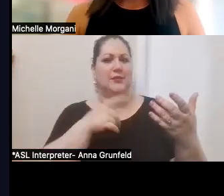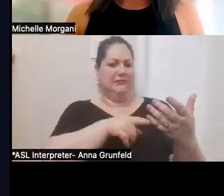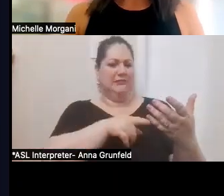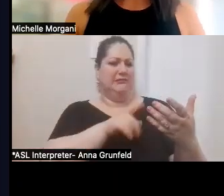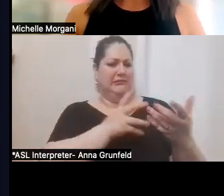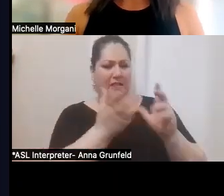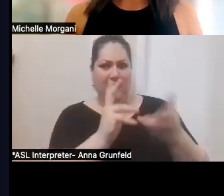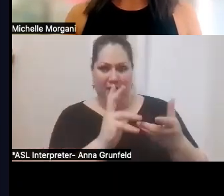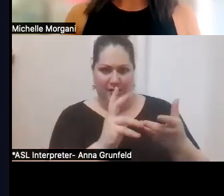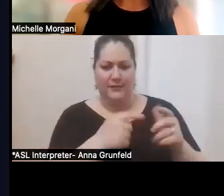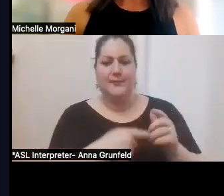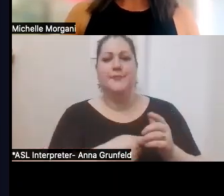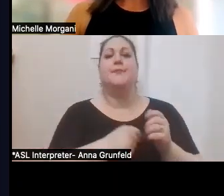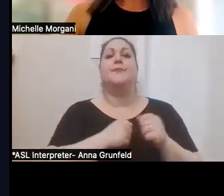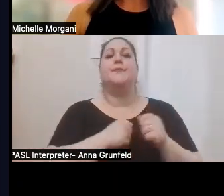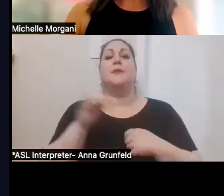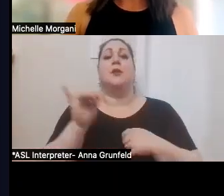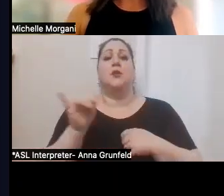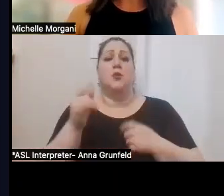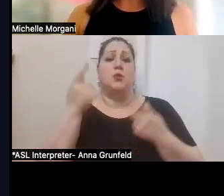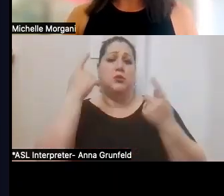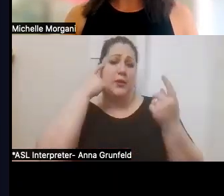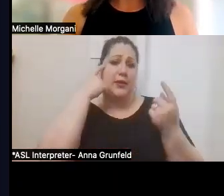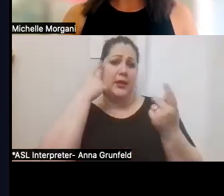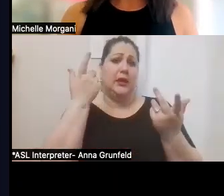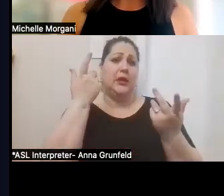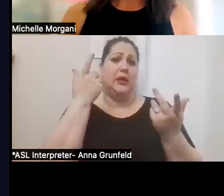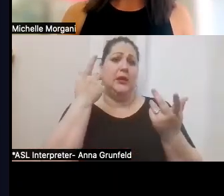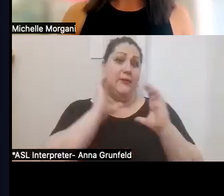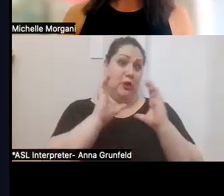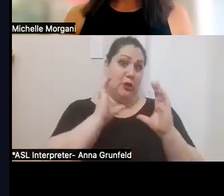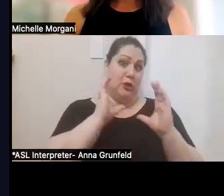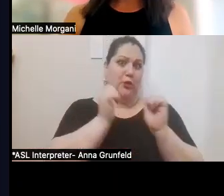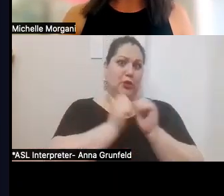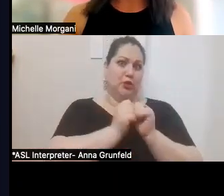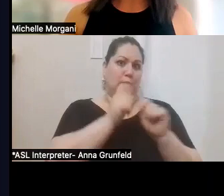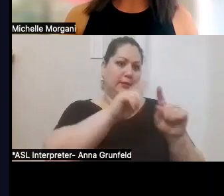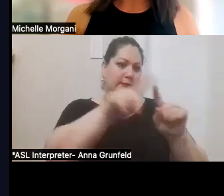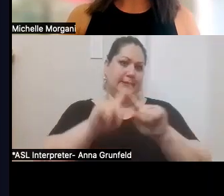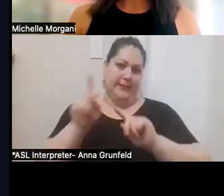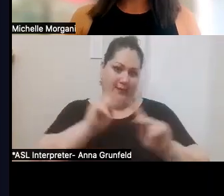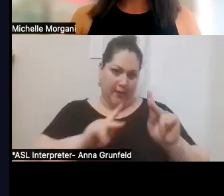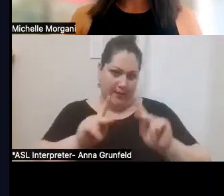And again, we're thinking of communication with the various players. So, this particular student will be meeting with patients,